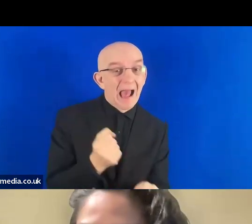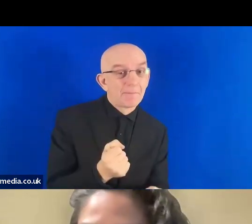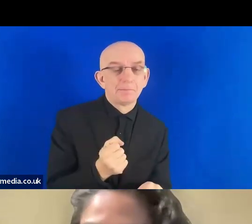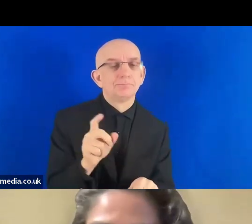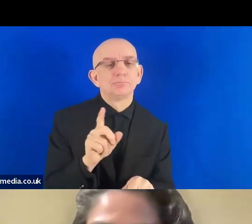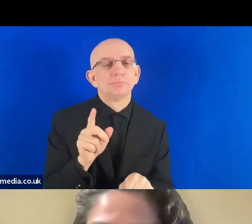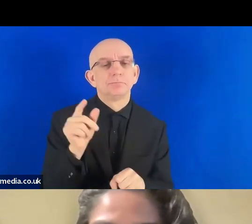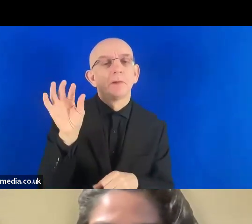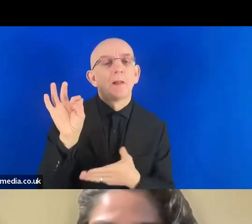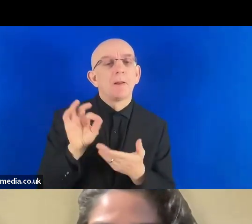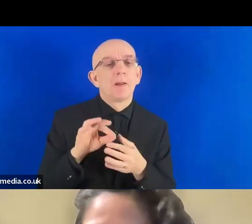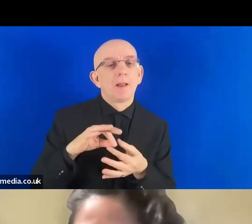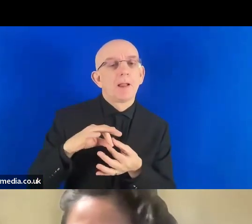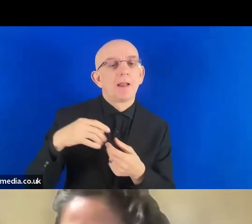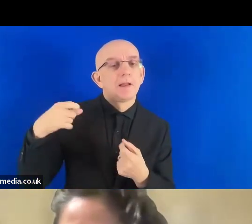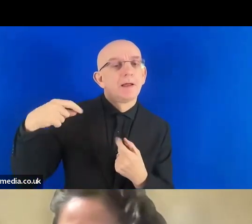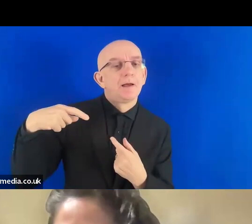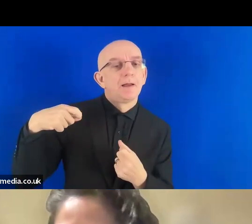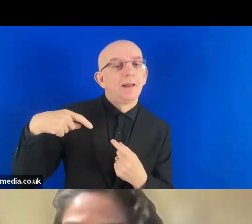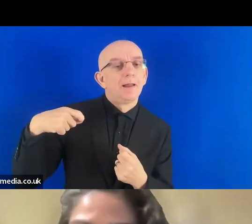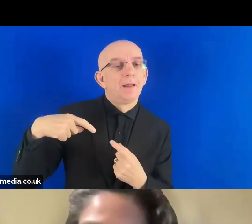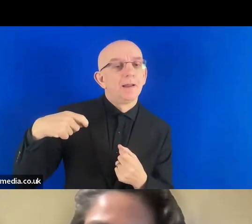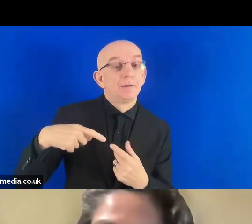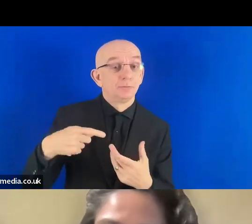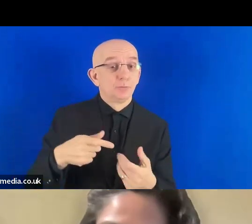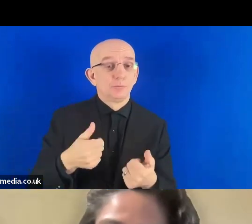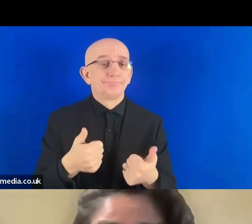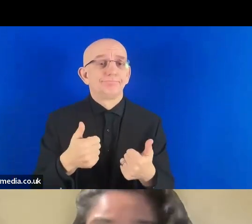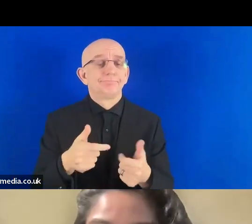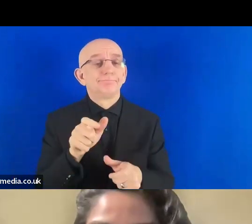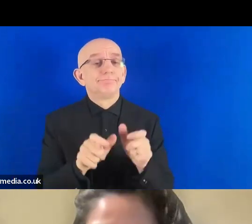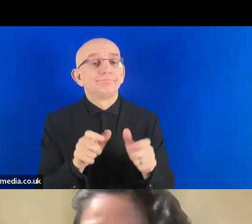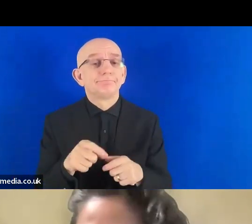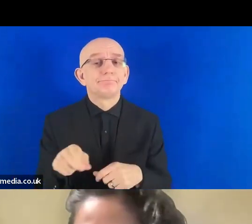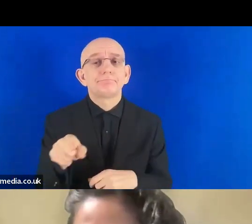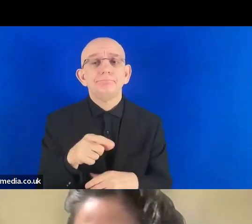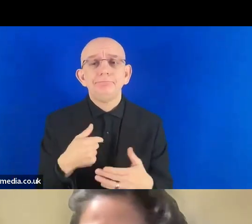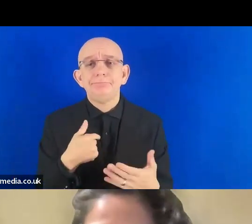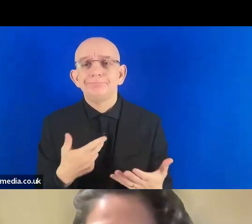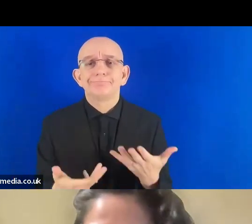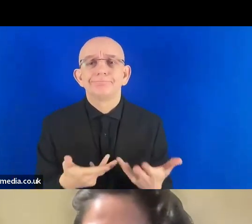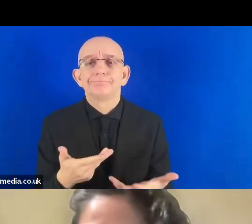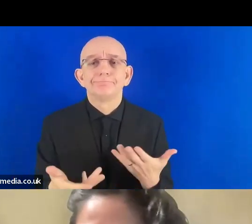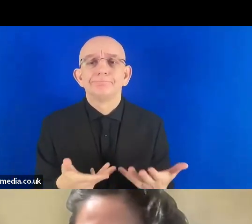So it'll be easy for folks who are having data and accessibility issues, which is a lot of the world.